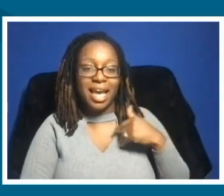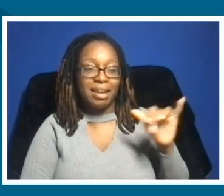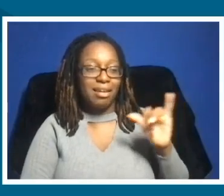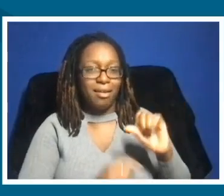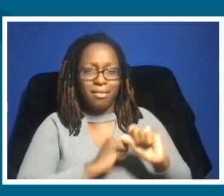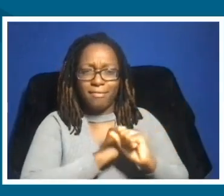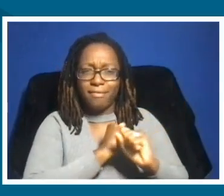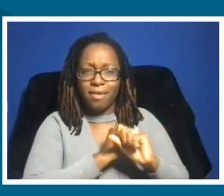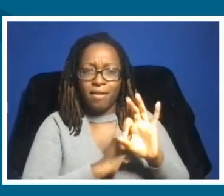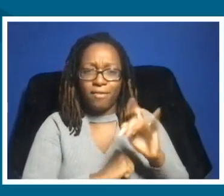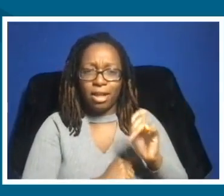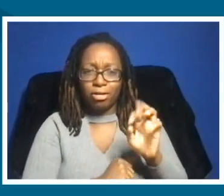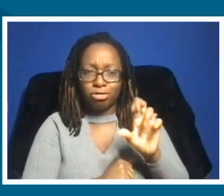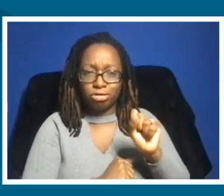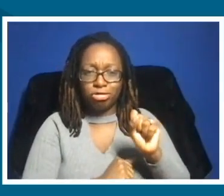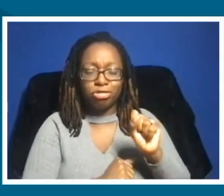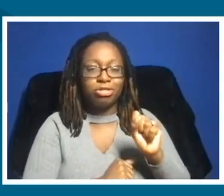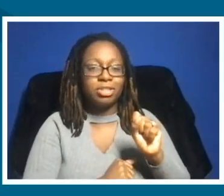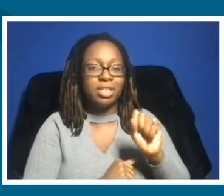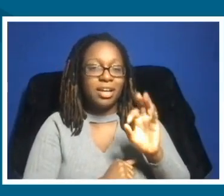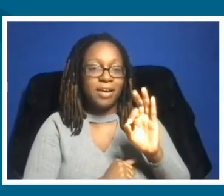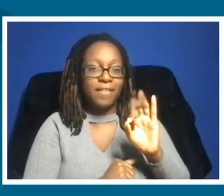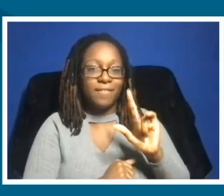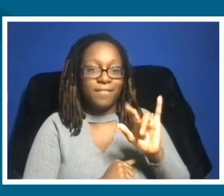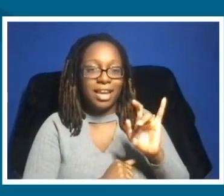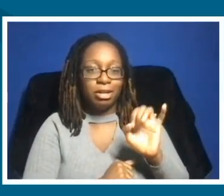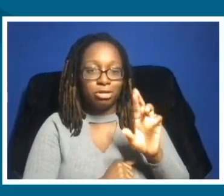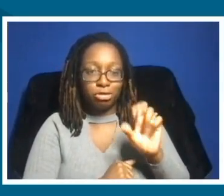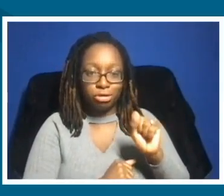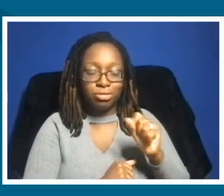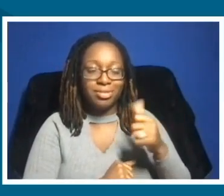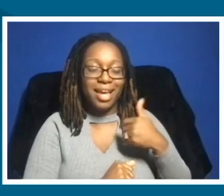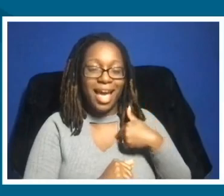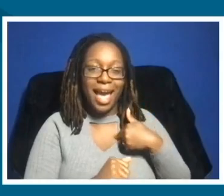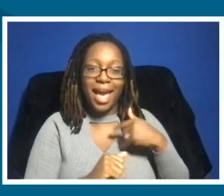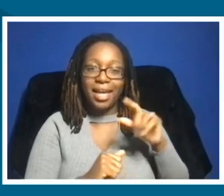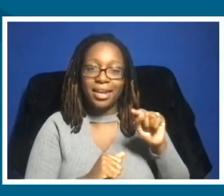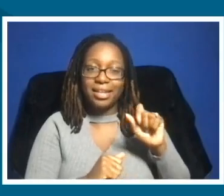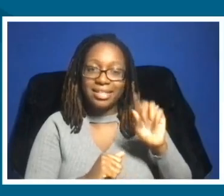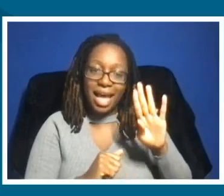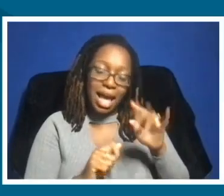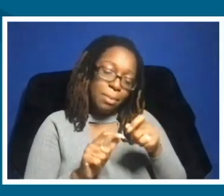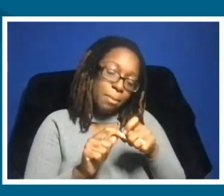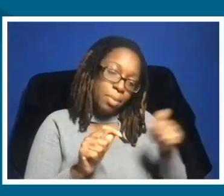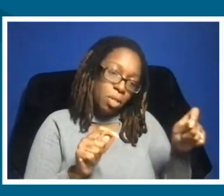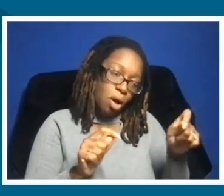you know basically have little tabs that you can pull off like if you want to like mow my lawn you know